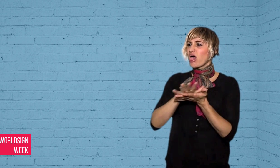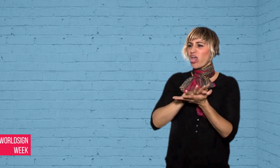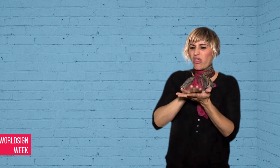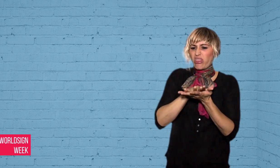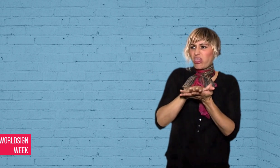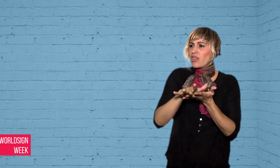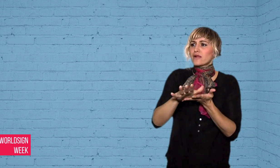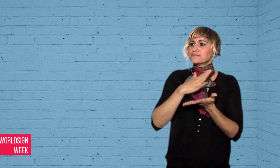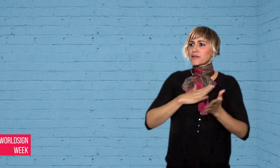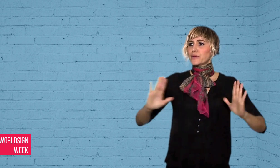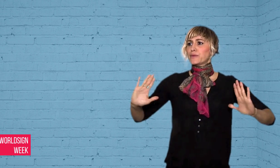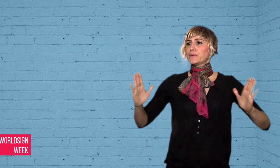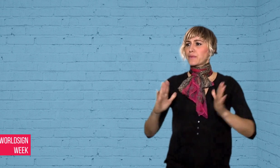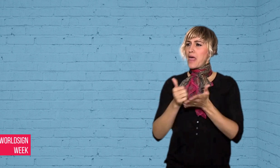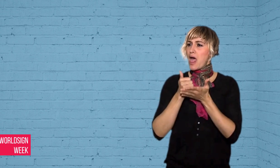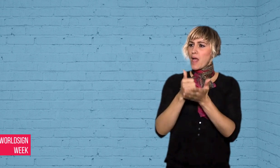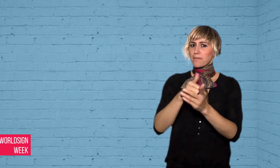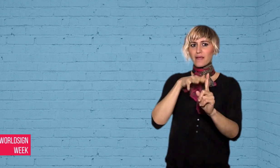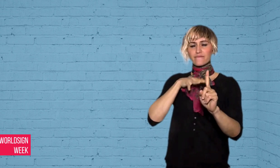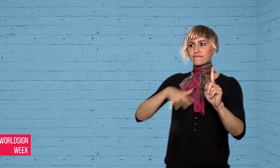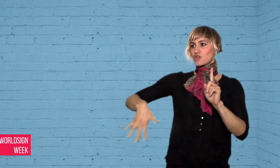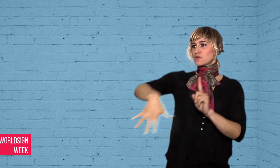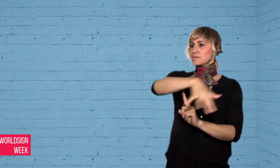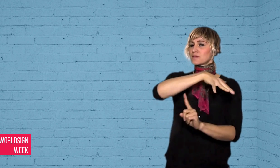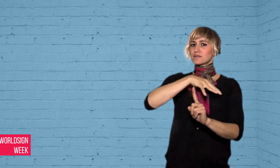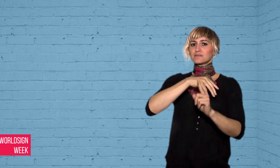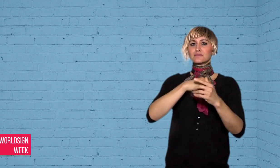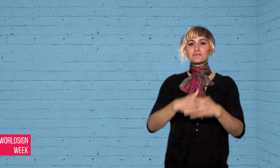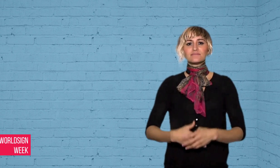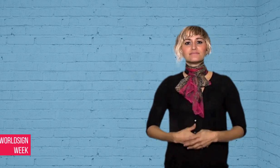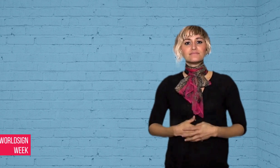effort to reduce pollution.